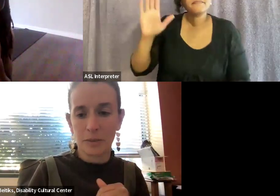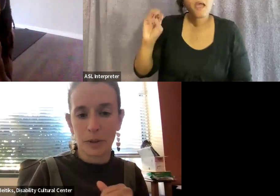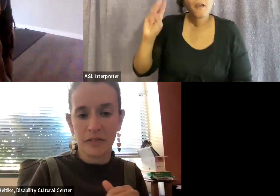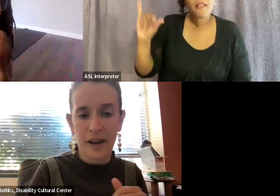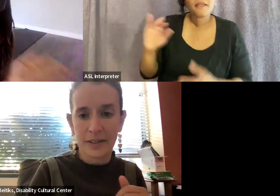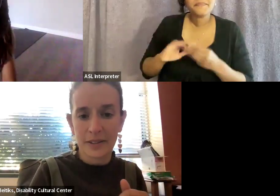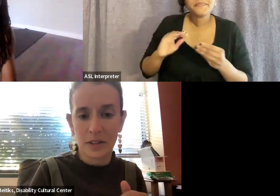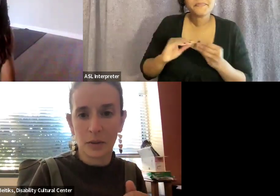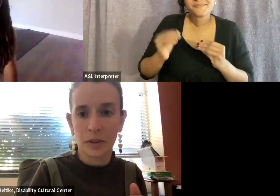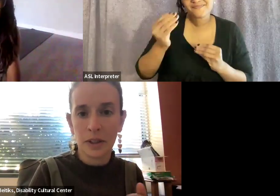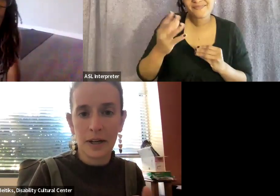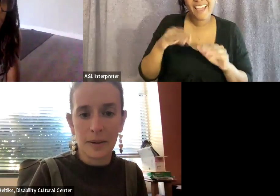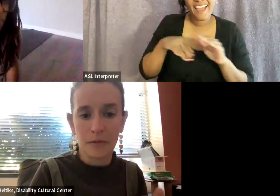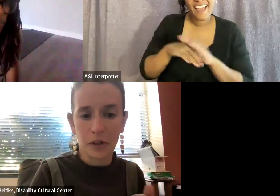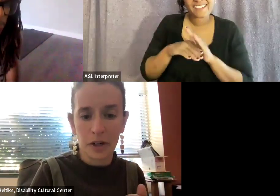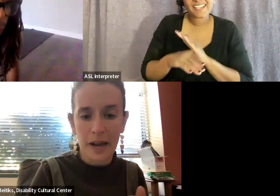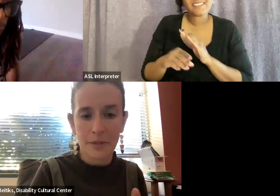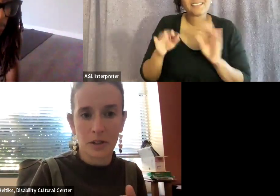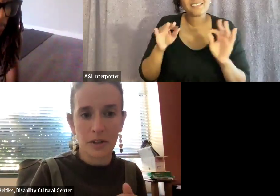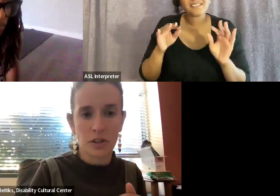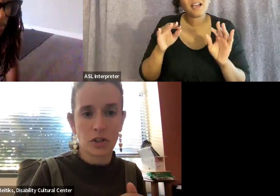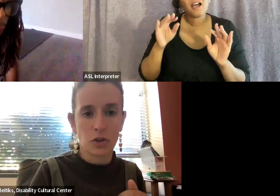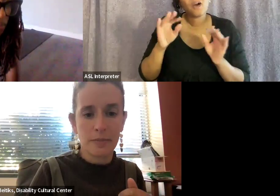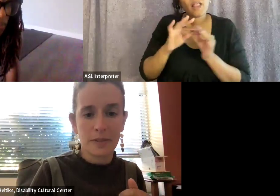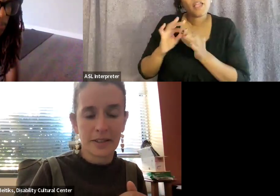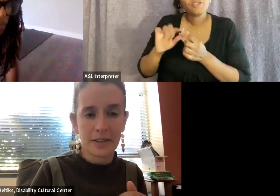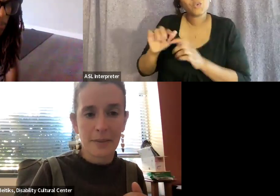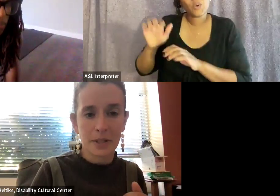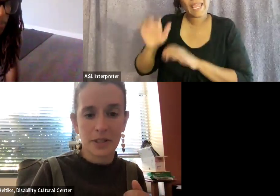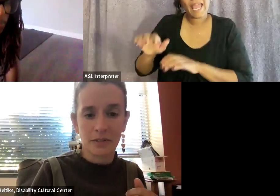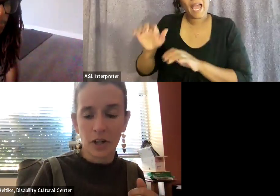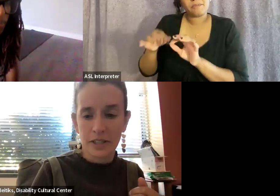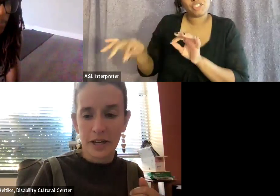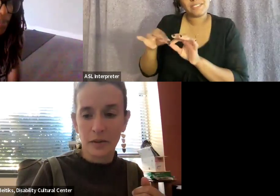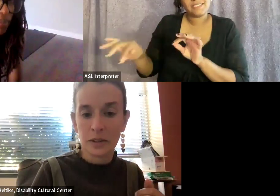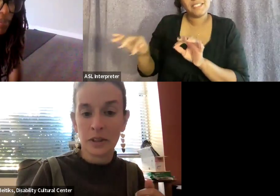Just a brief access note for our captioner, the stream text captions have gone down.